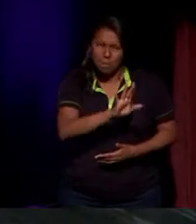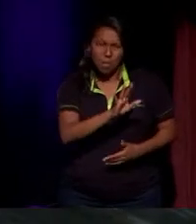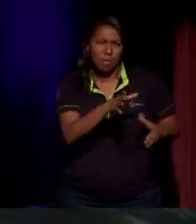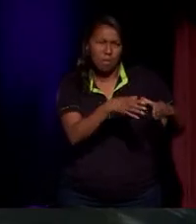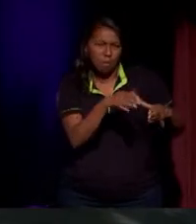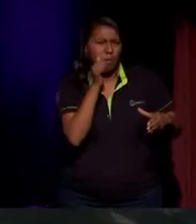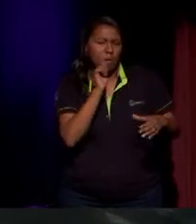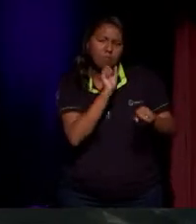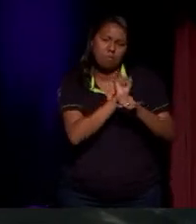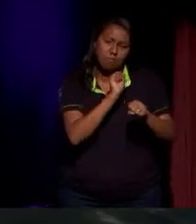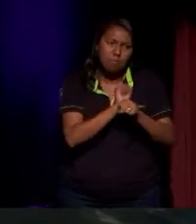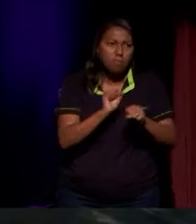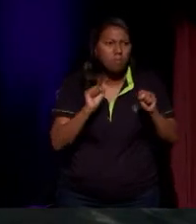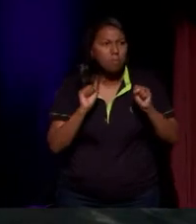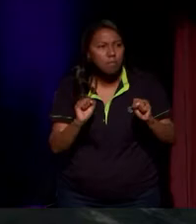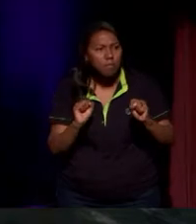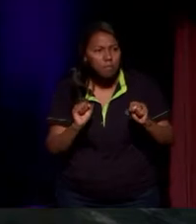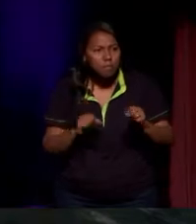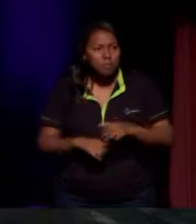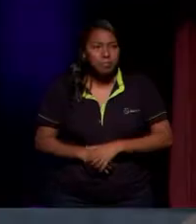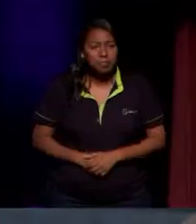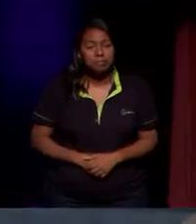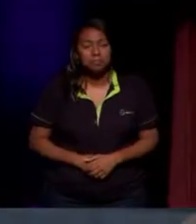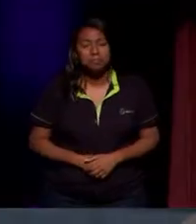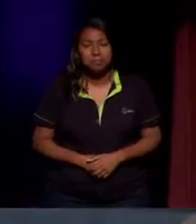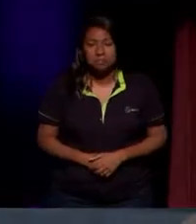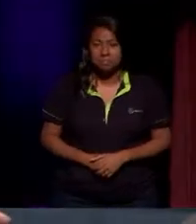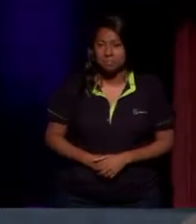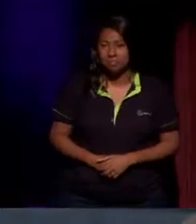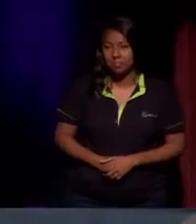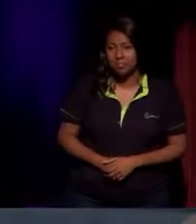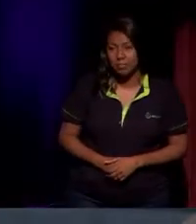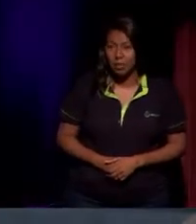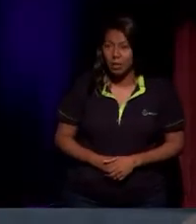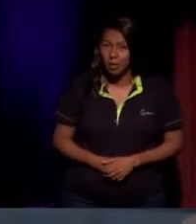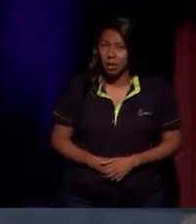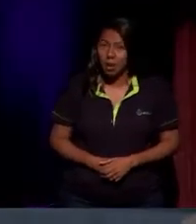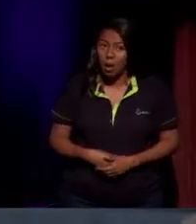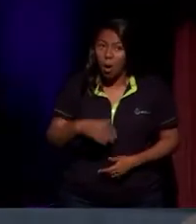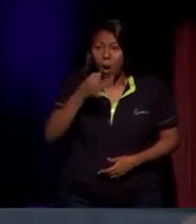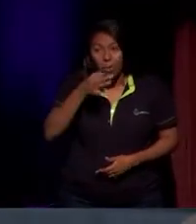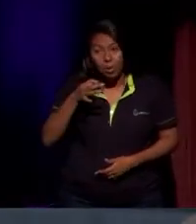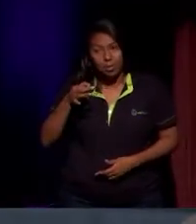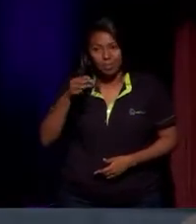So I consider, this is not opinion of my feminist colleagues, that this was an aspect